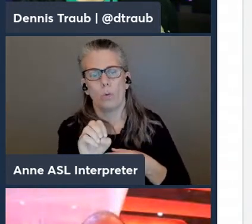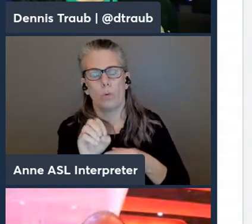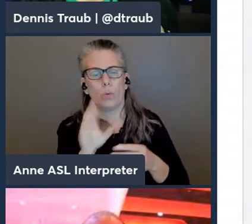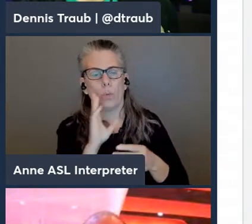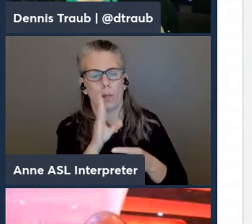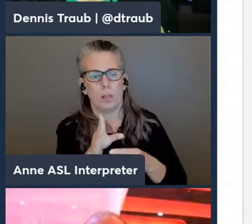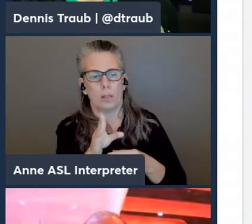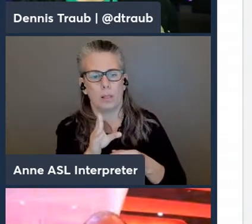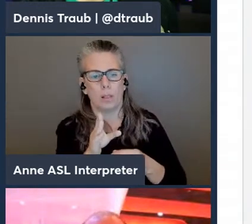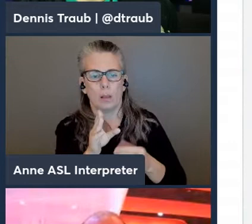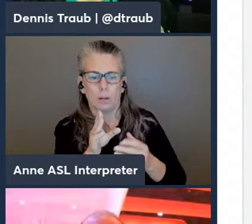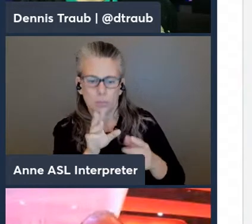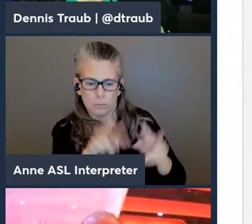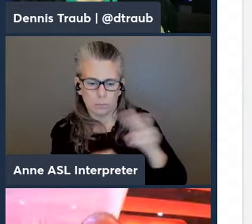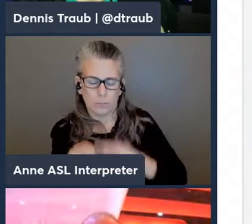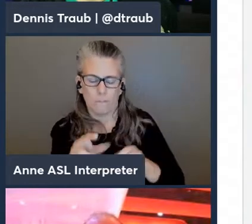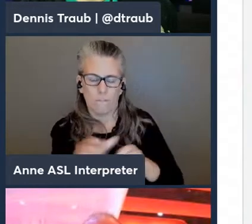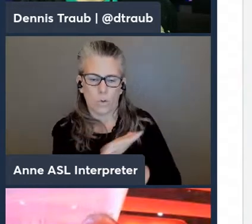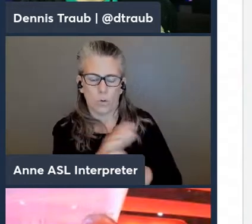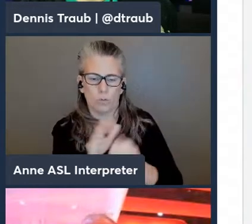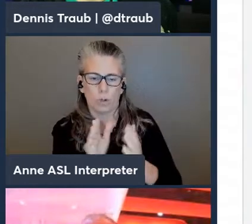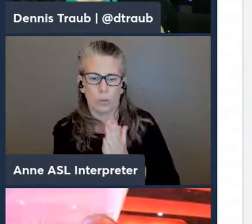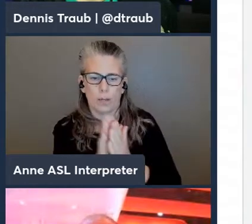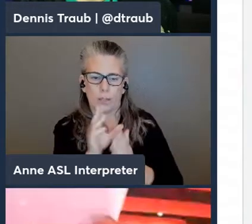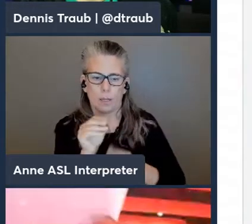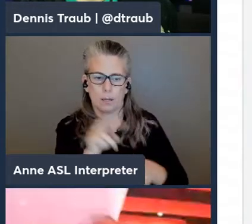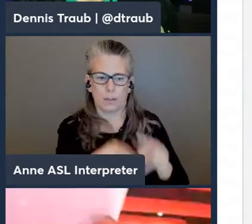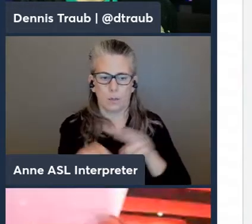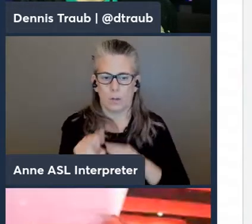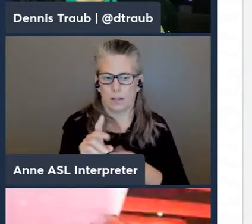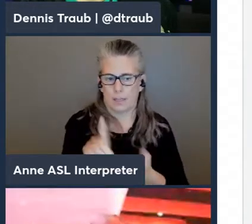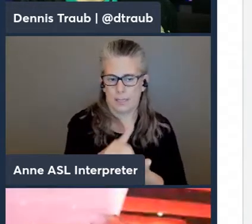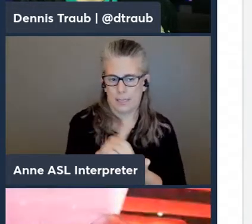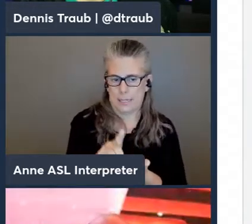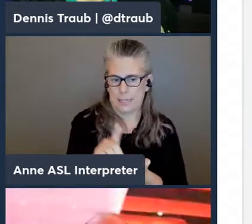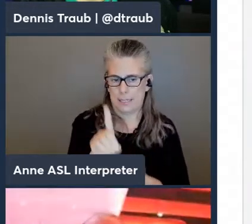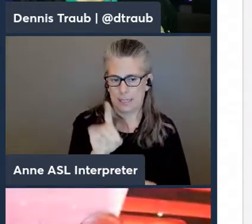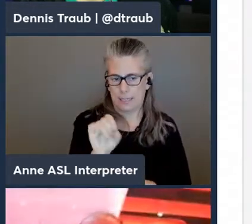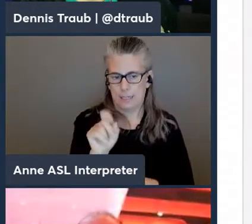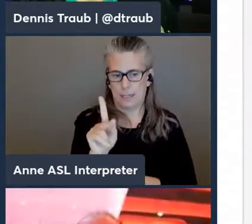and we'll look at the diffs and make sure that, you know, the new security issues